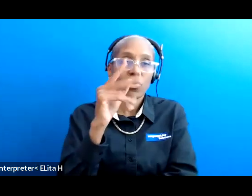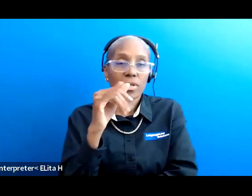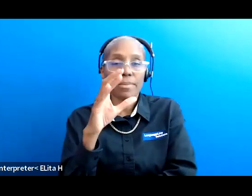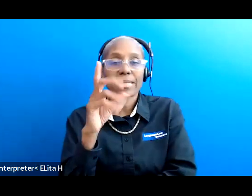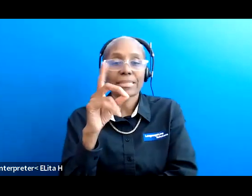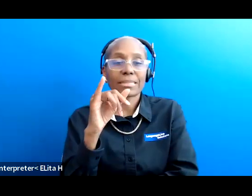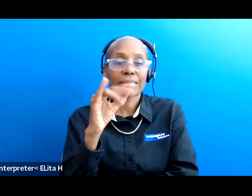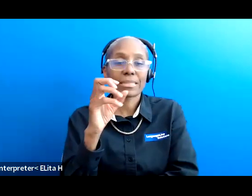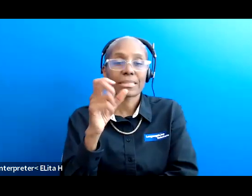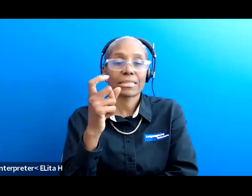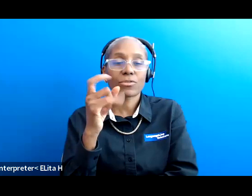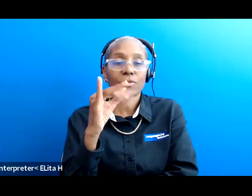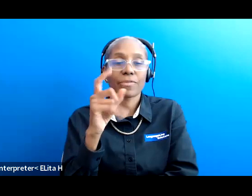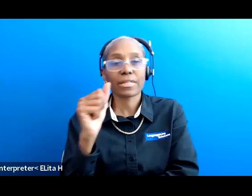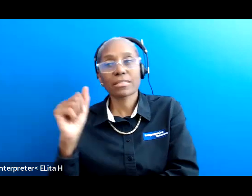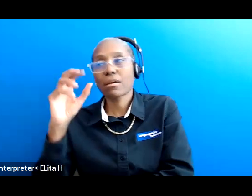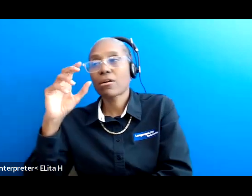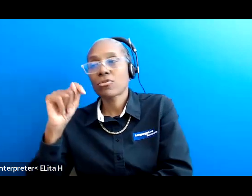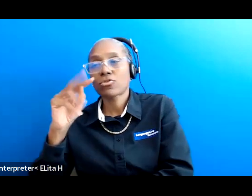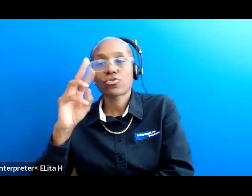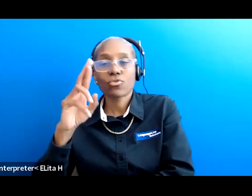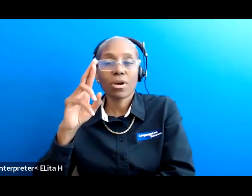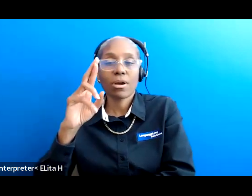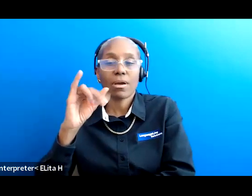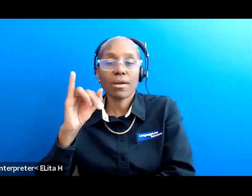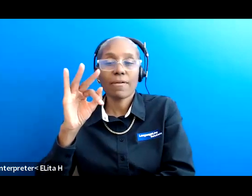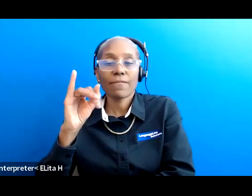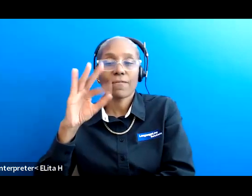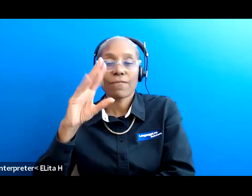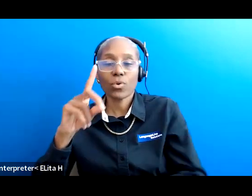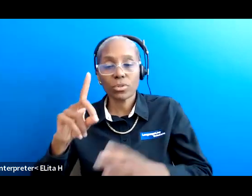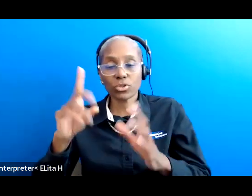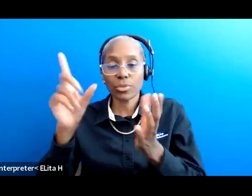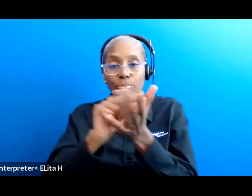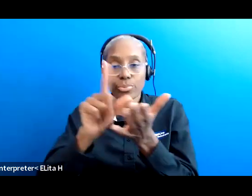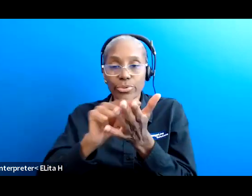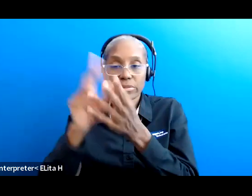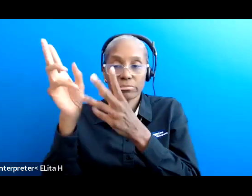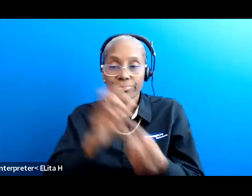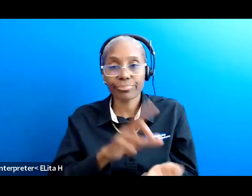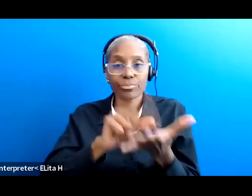It's a little tiny piece of paper that you can print off for free. So you can print as many as you want.